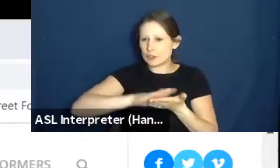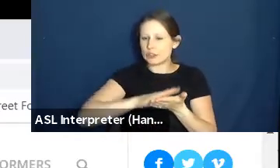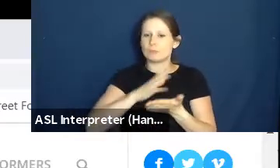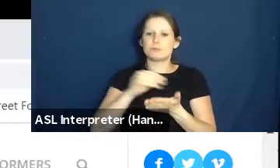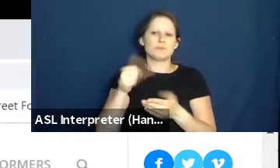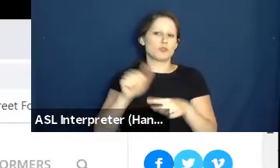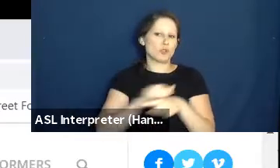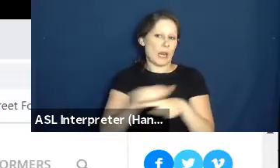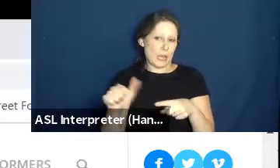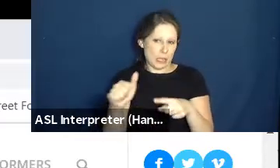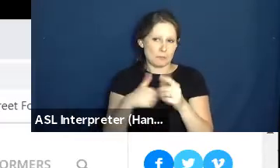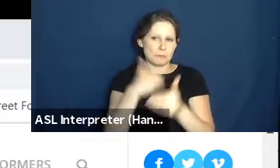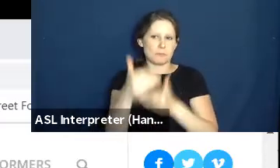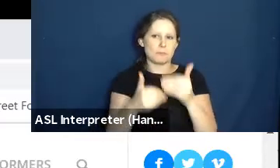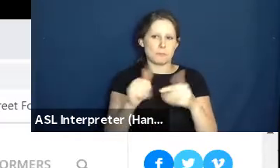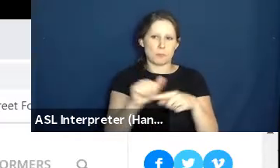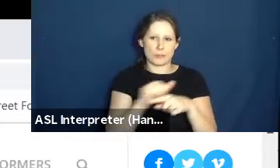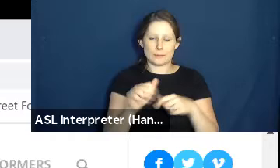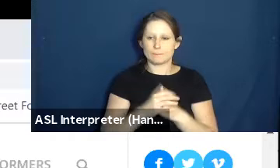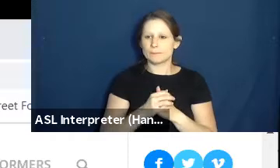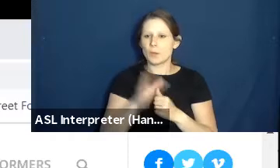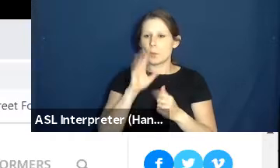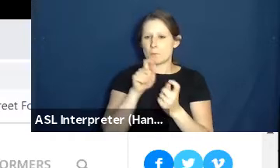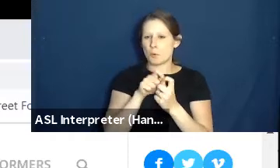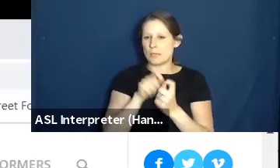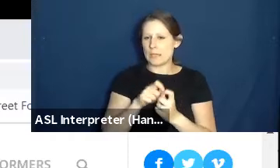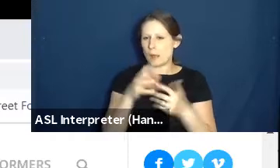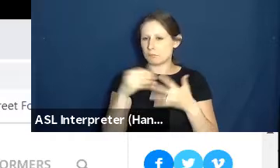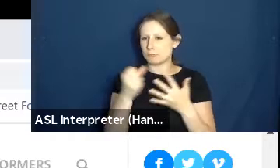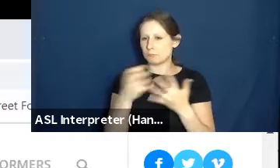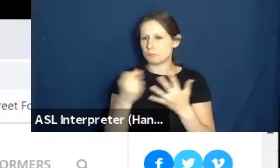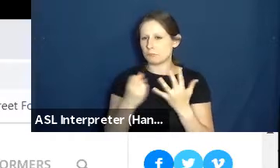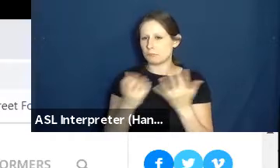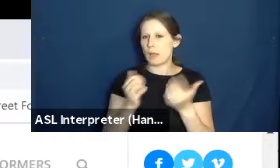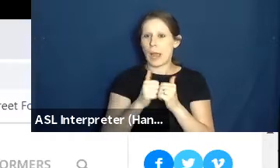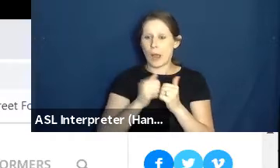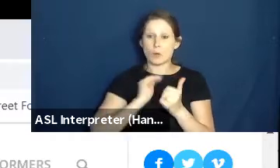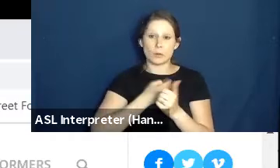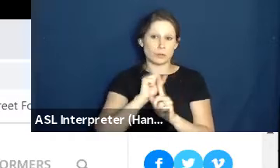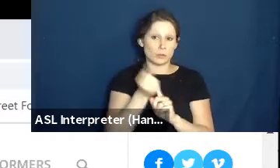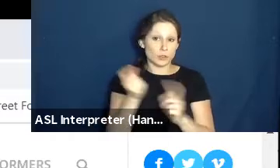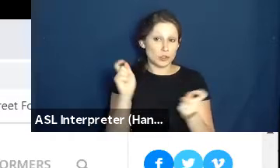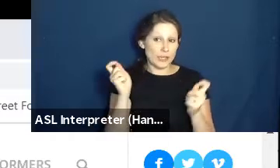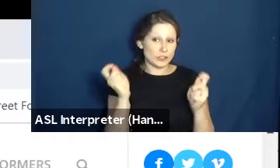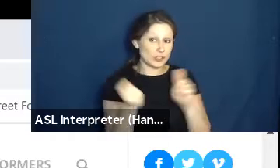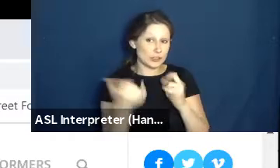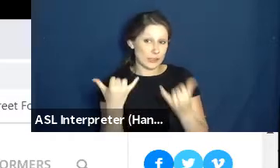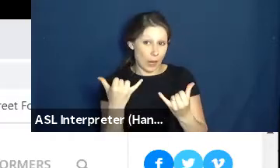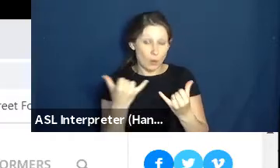These are changes as our circumstances change, with increased vaccination.